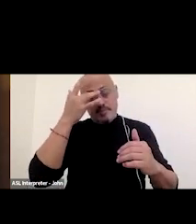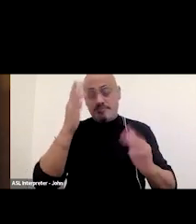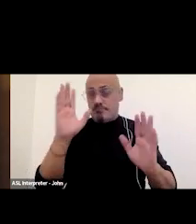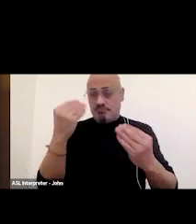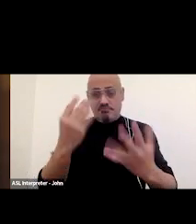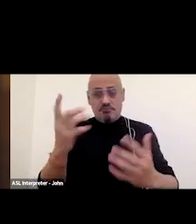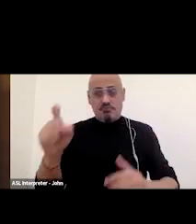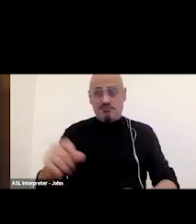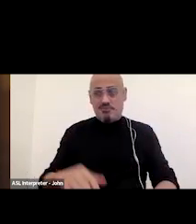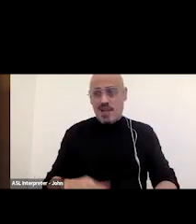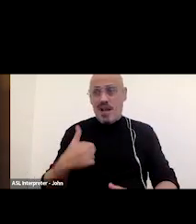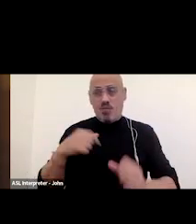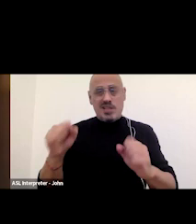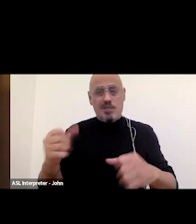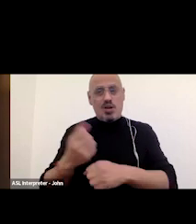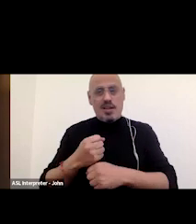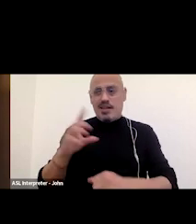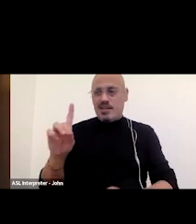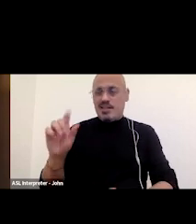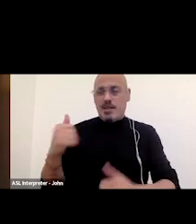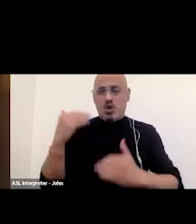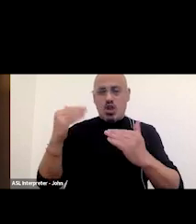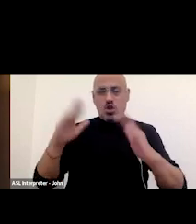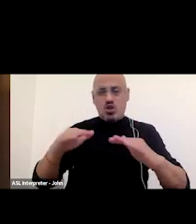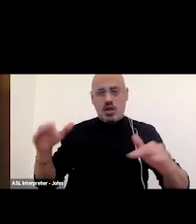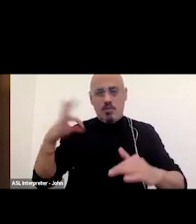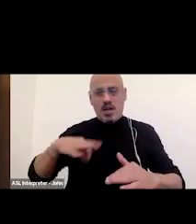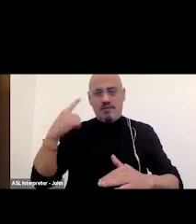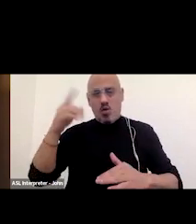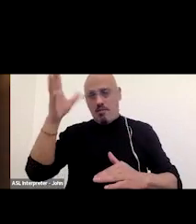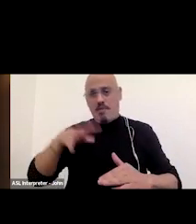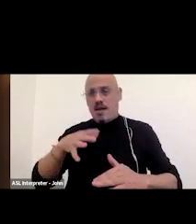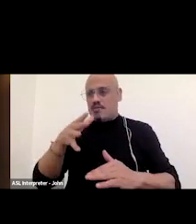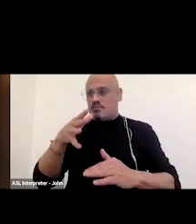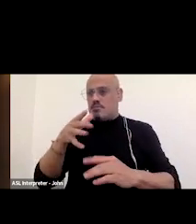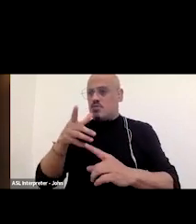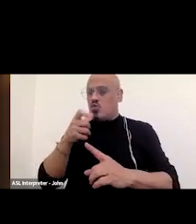I was able to get disabled adult child benefits for a man in his 50s, right?